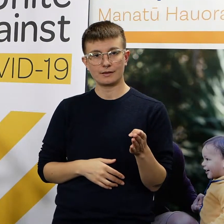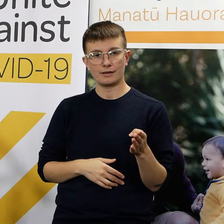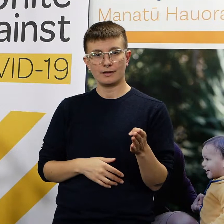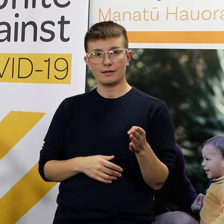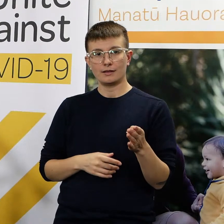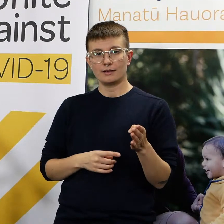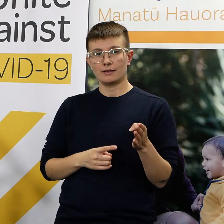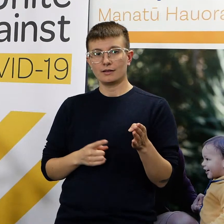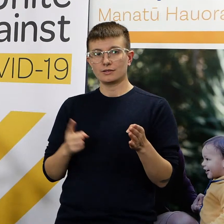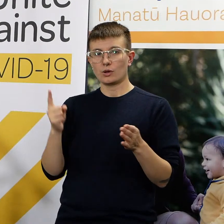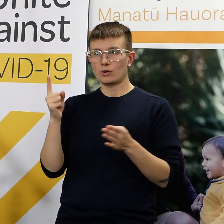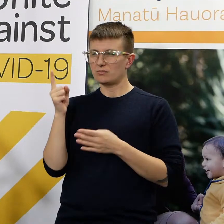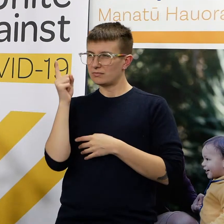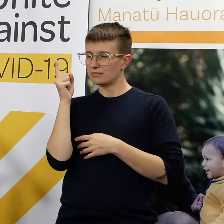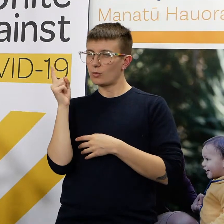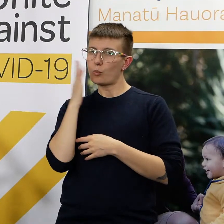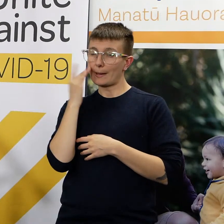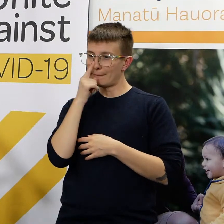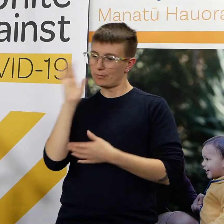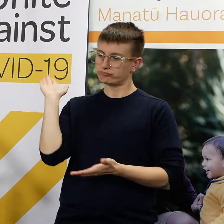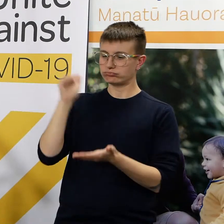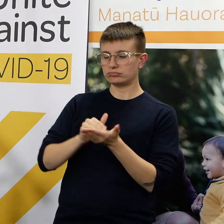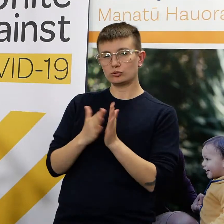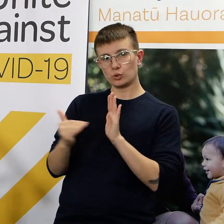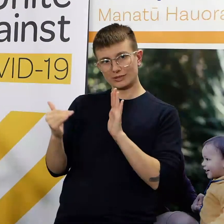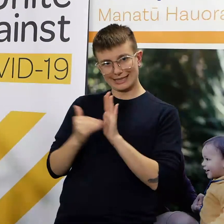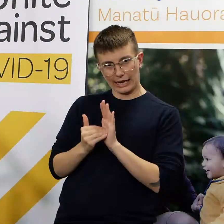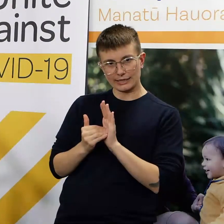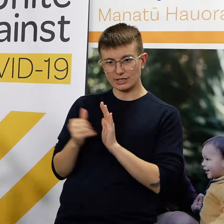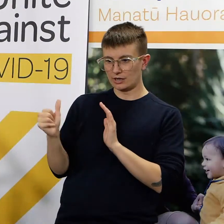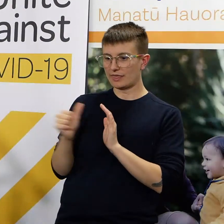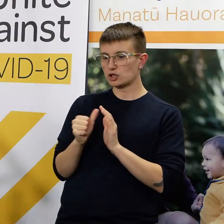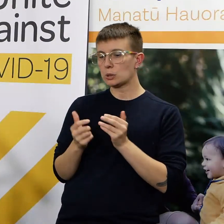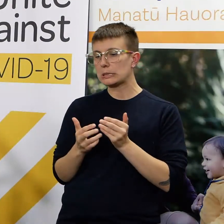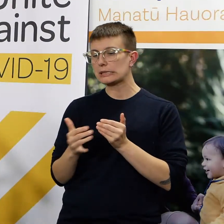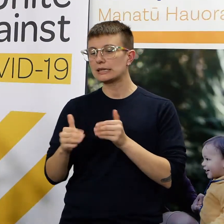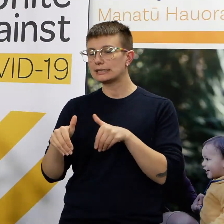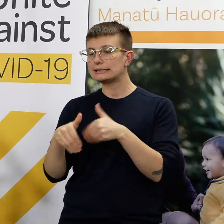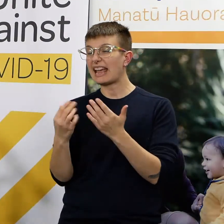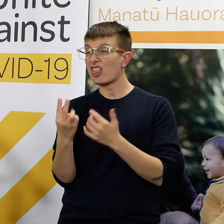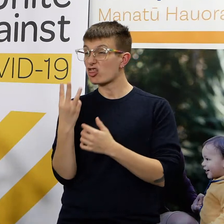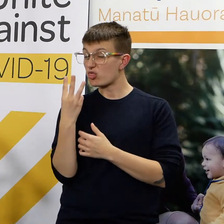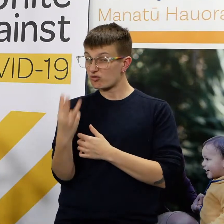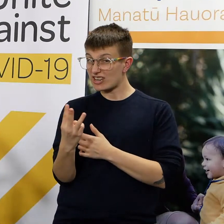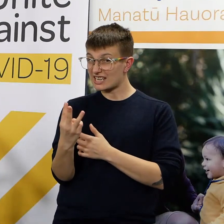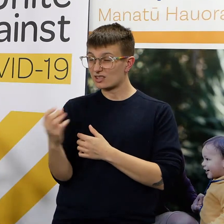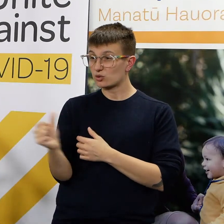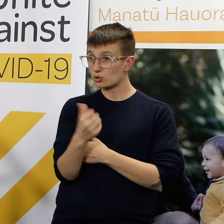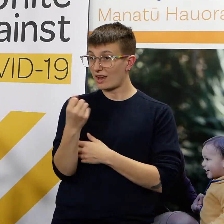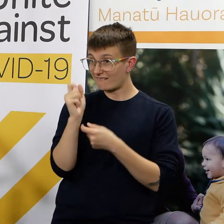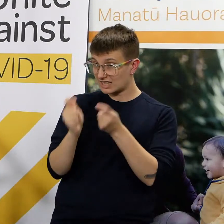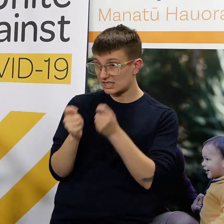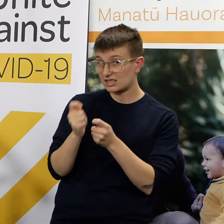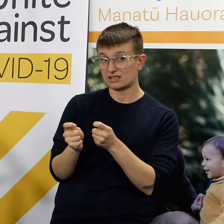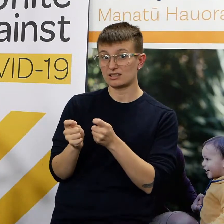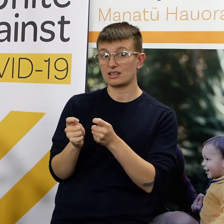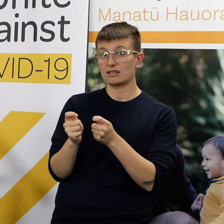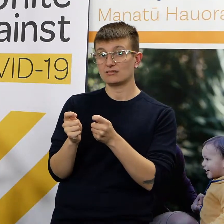after entering the country and then later on again. Were these women not tested at all prior to their compassionate exemption?